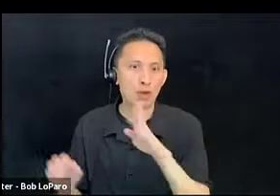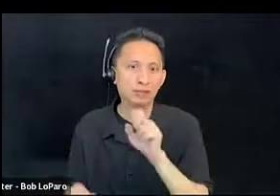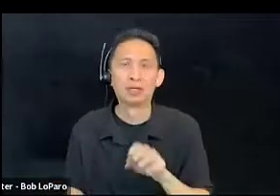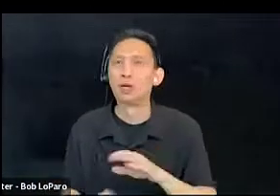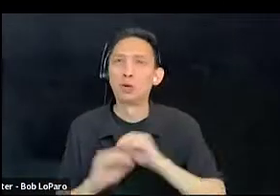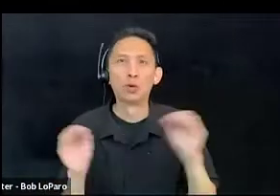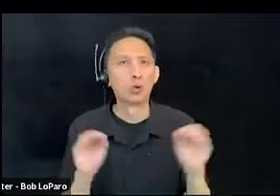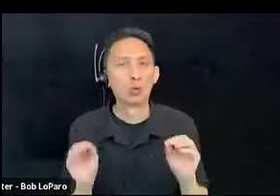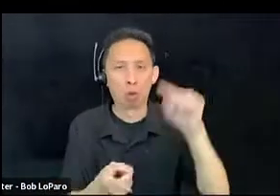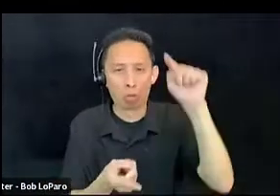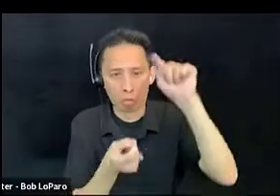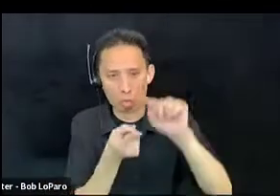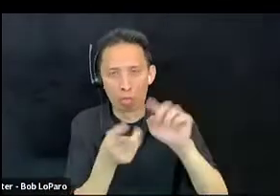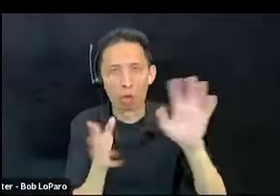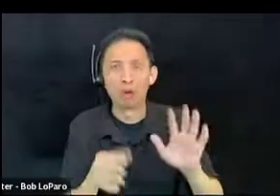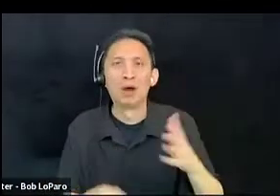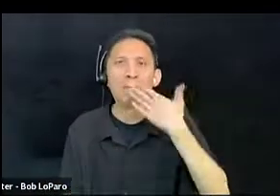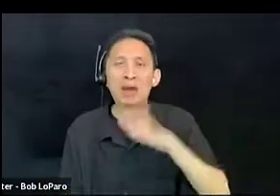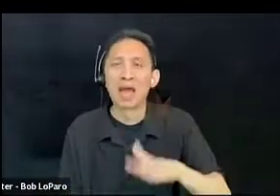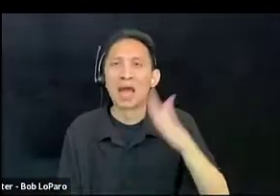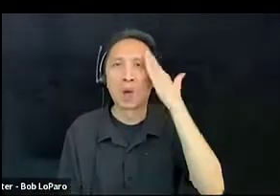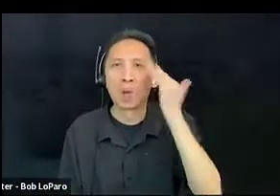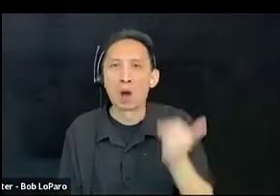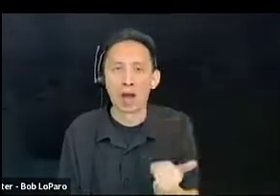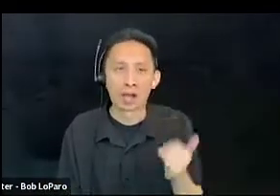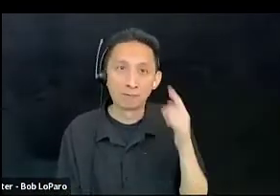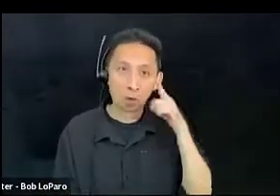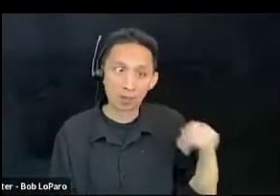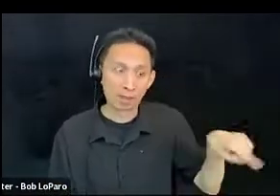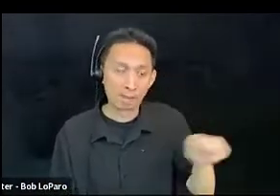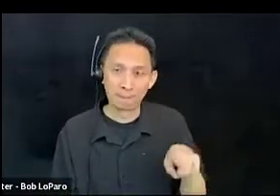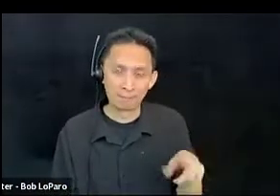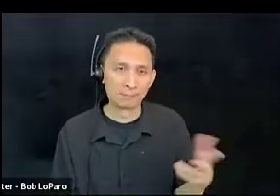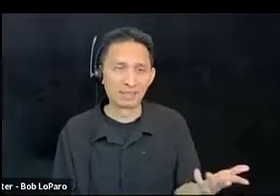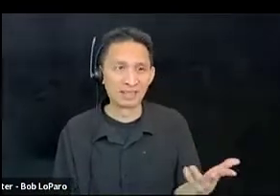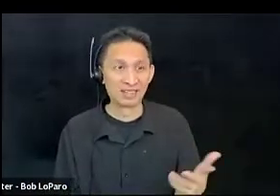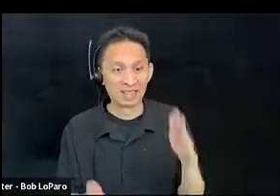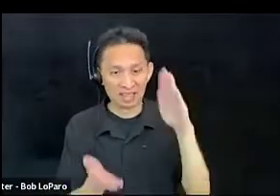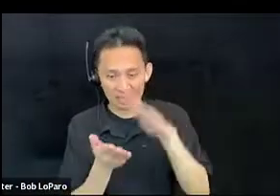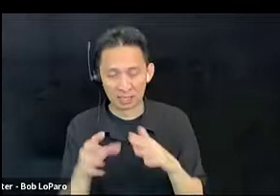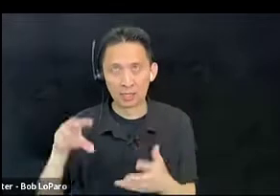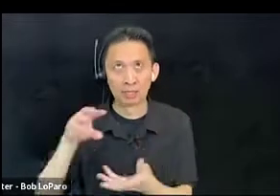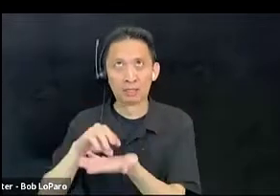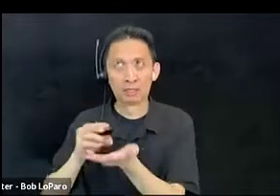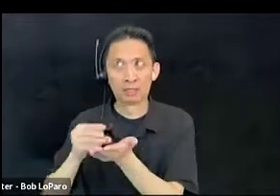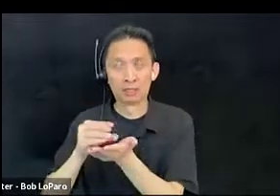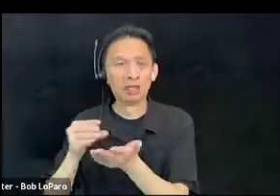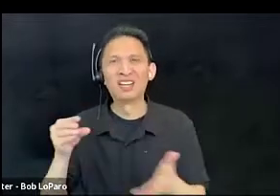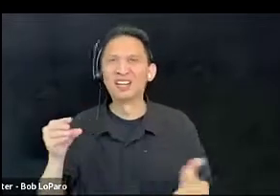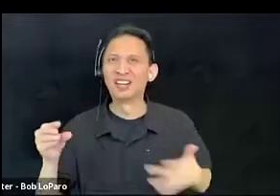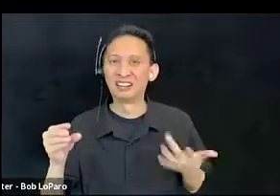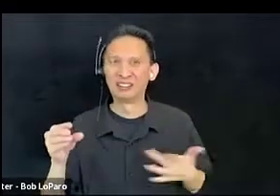Miniatures are bad for tactile learners because it doesn't actually feel anything like what it represents, right?